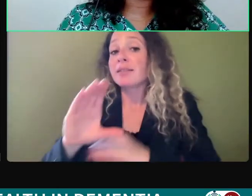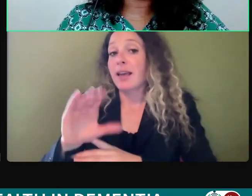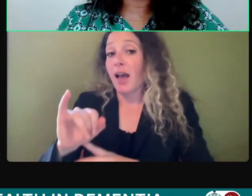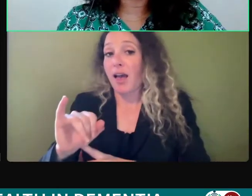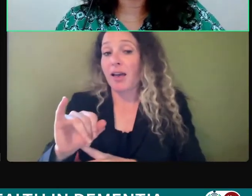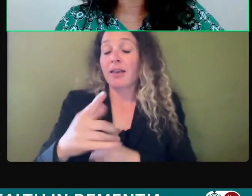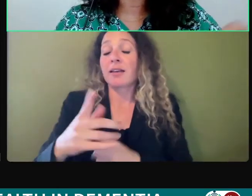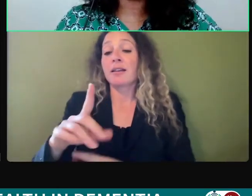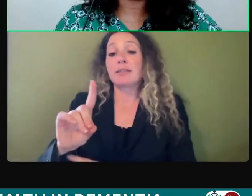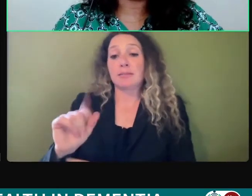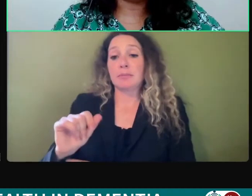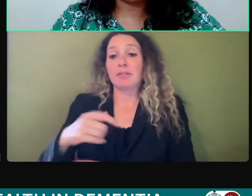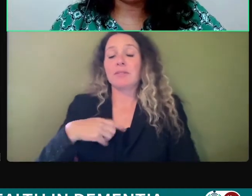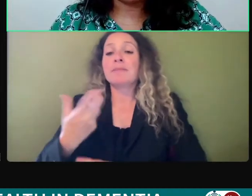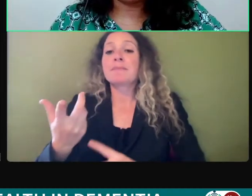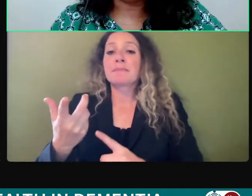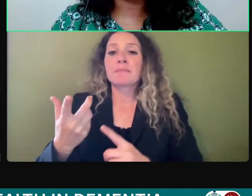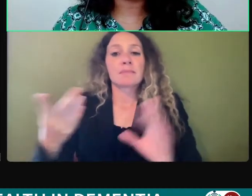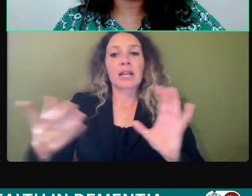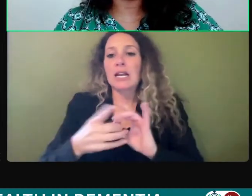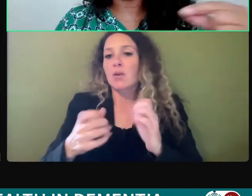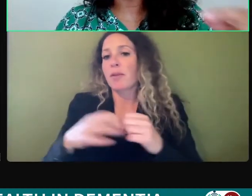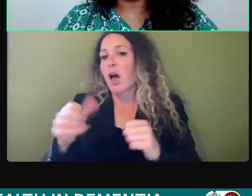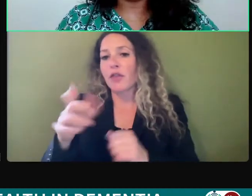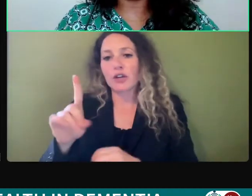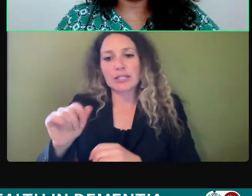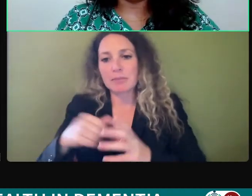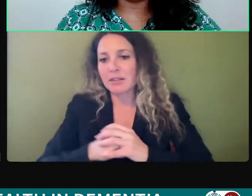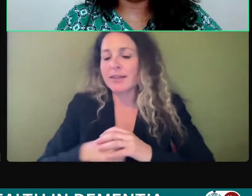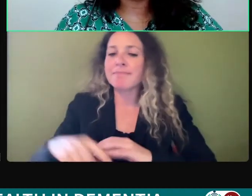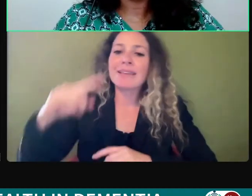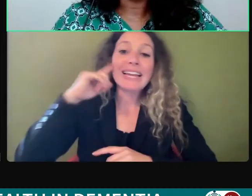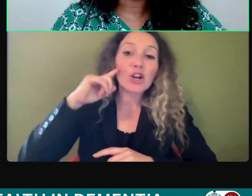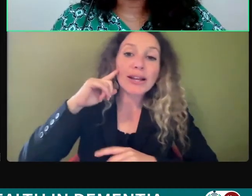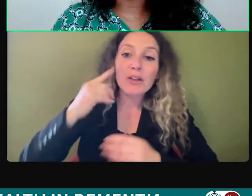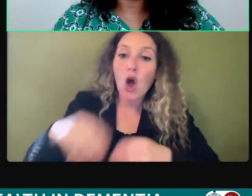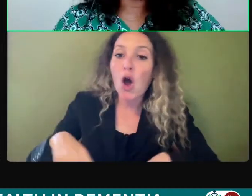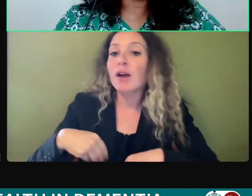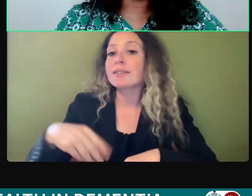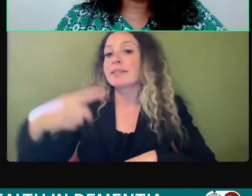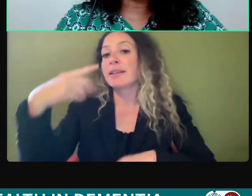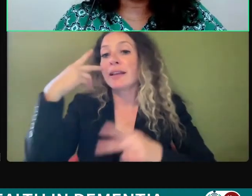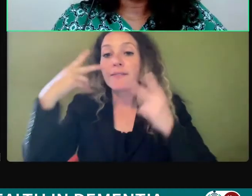found in conjunction with other disabilities, so like hearing and vision loss, so not in isolation.